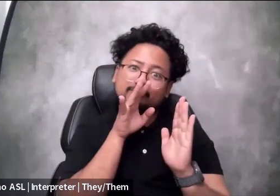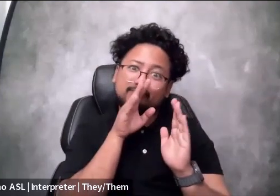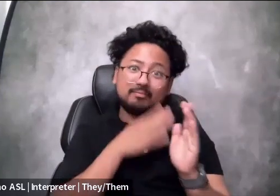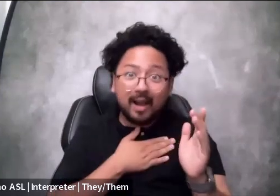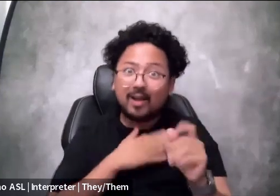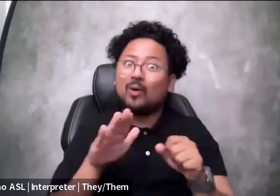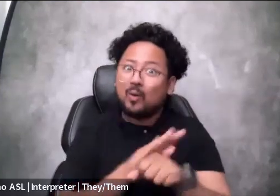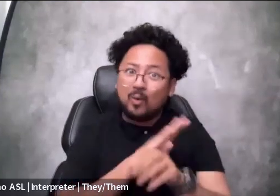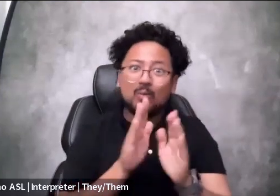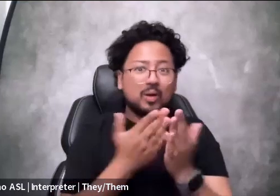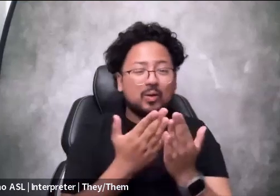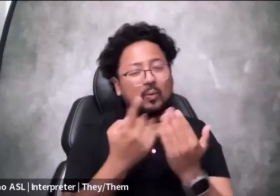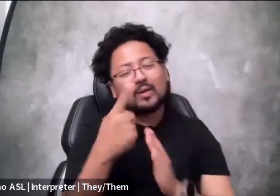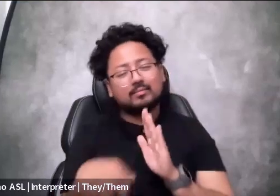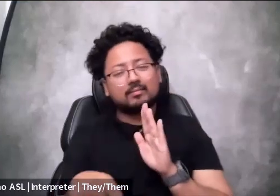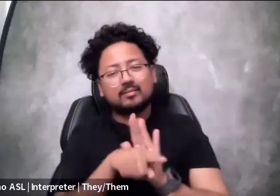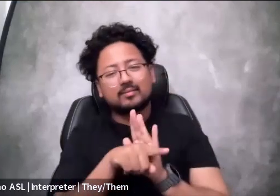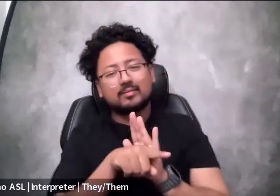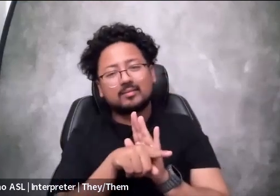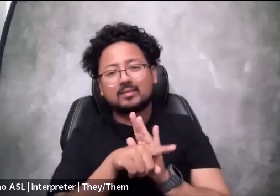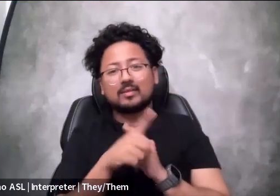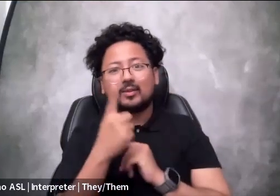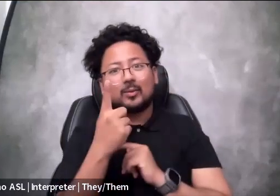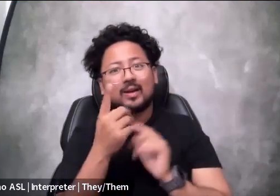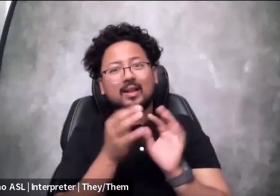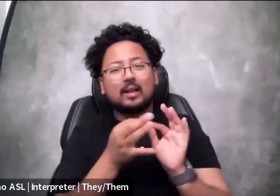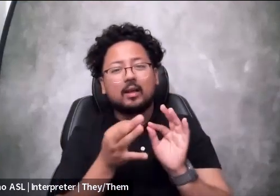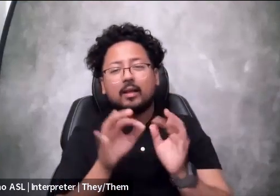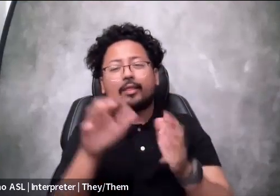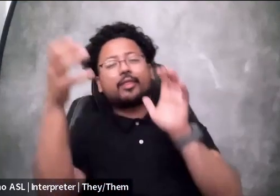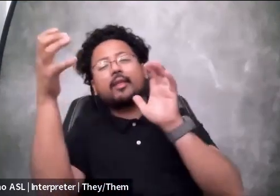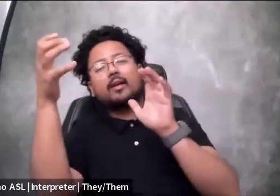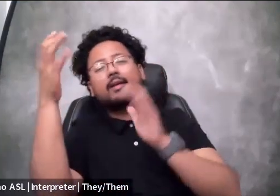The downside is that if you slip the slightest thing, you do have to stop and start over.